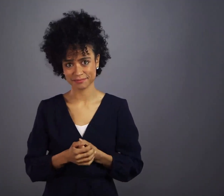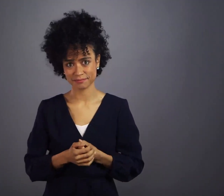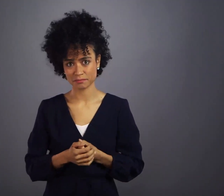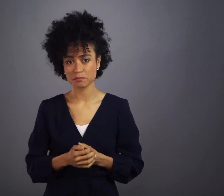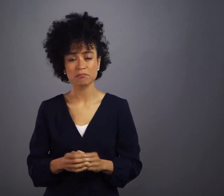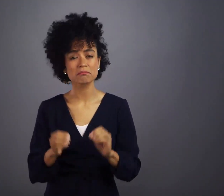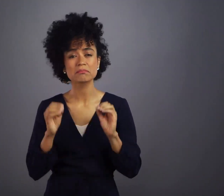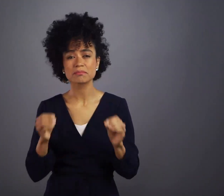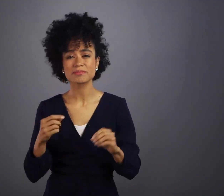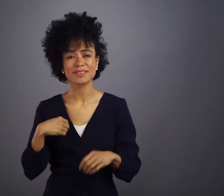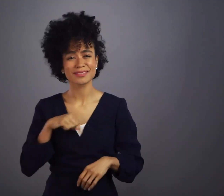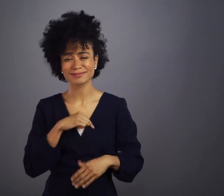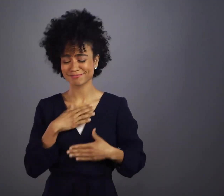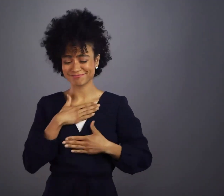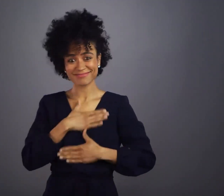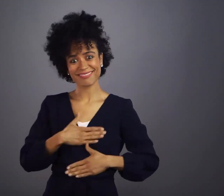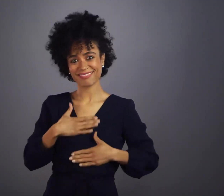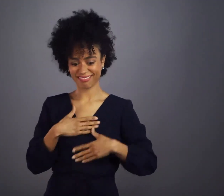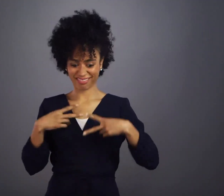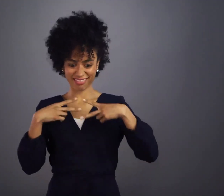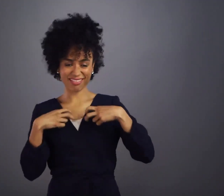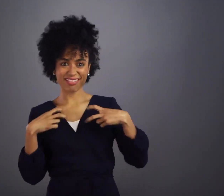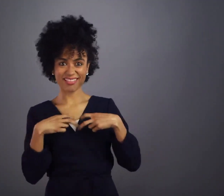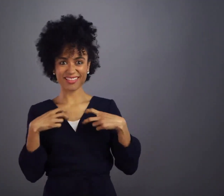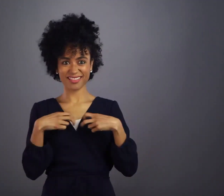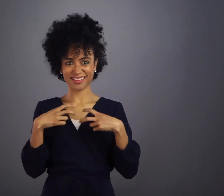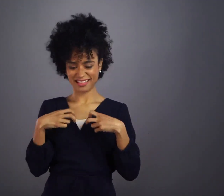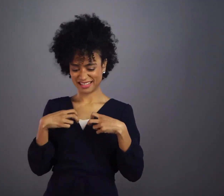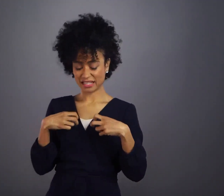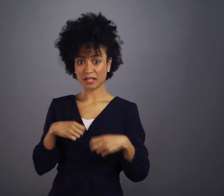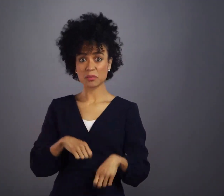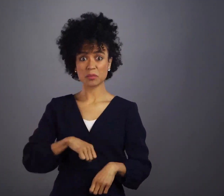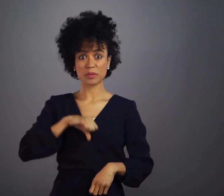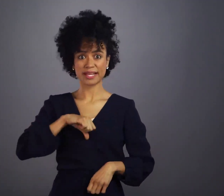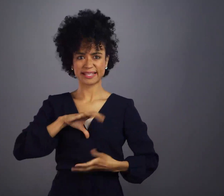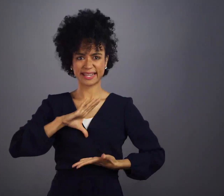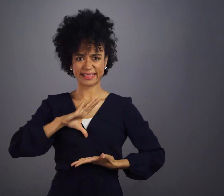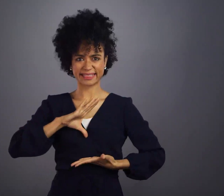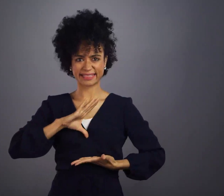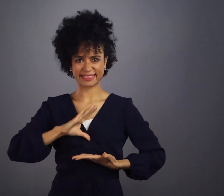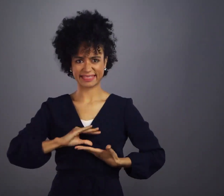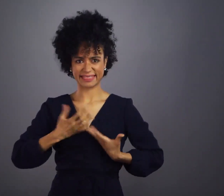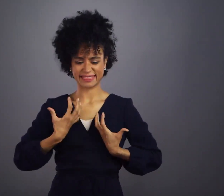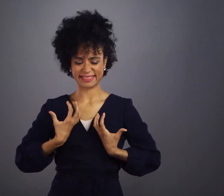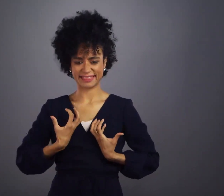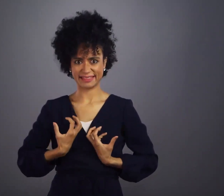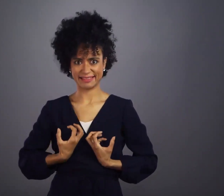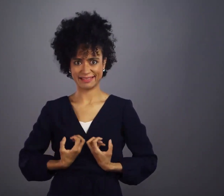There is a solution. Almost none of us liked the self-searching,